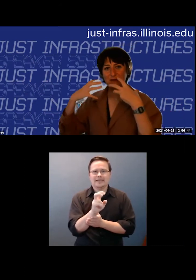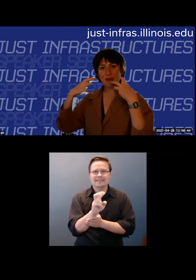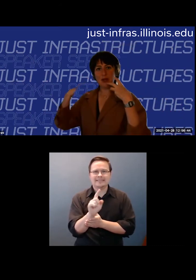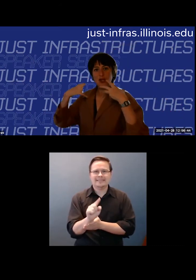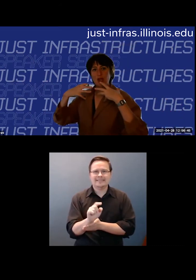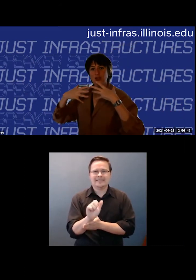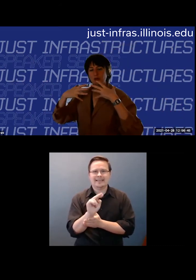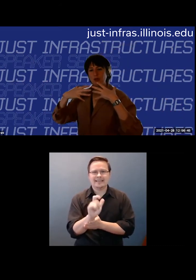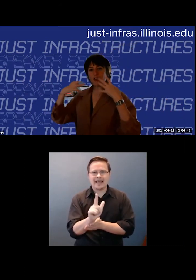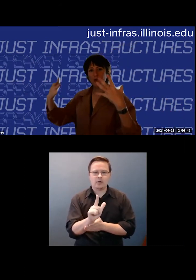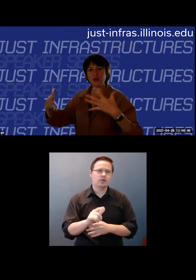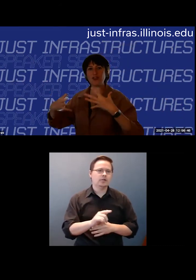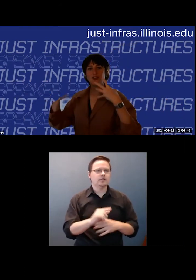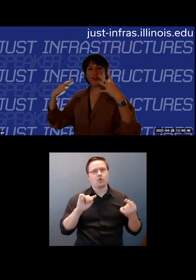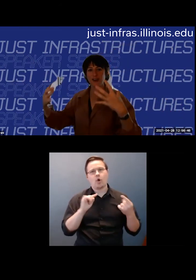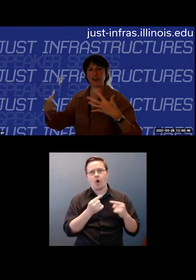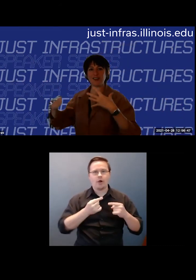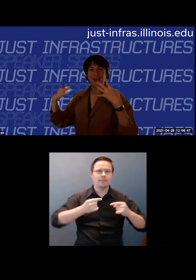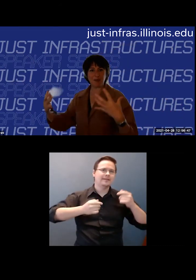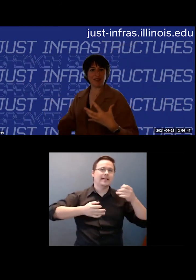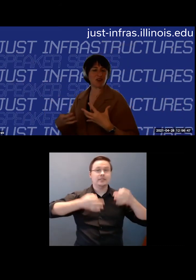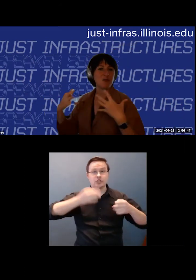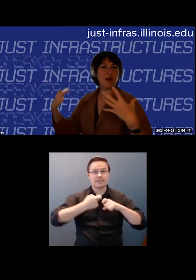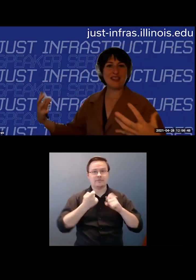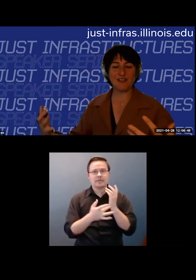And so, there's a Harmon and justice from technology or like this.